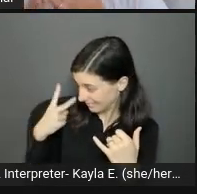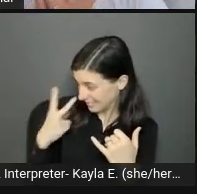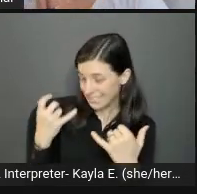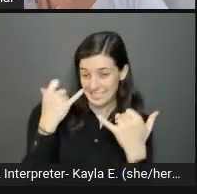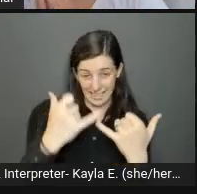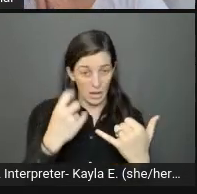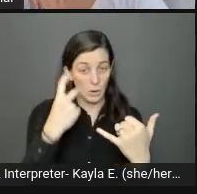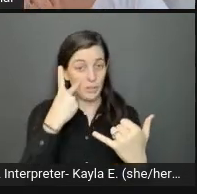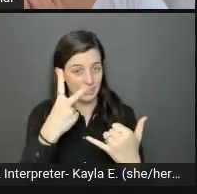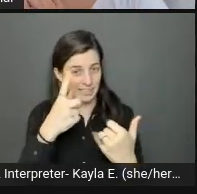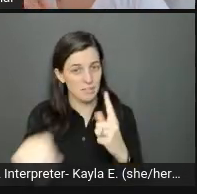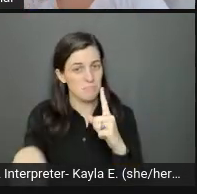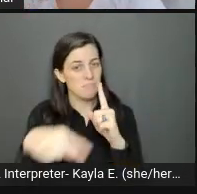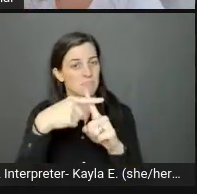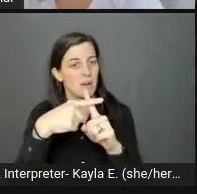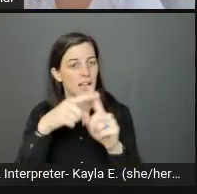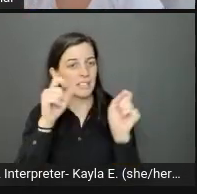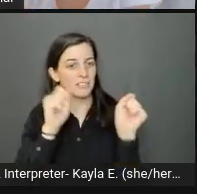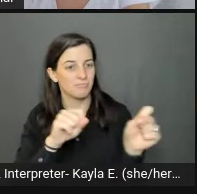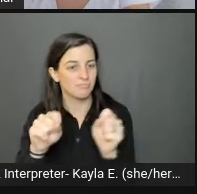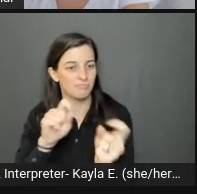a positive effect on what we're trying to do in accessibility